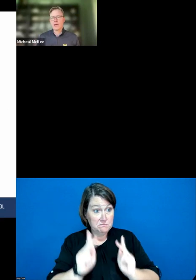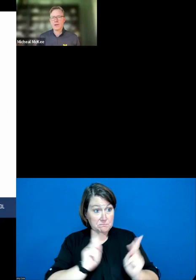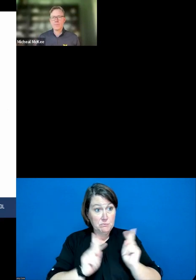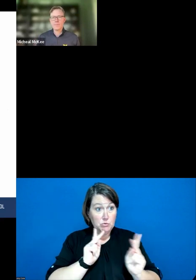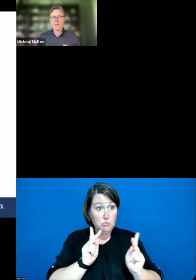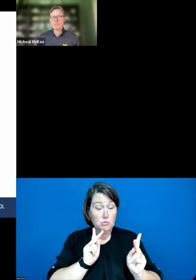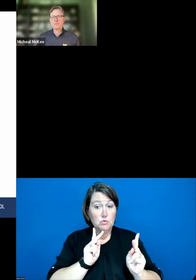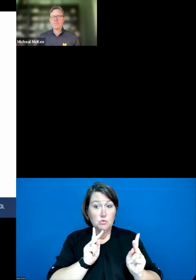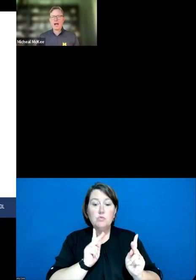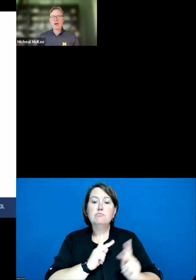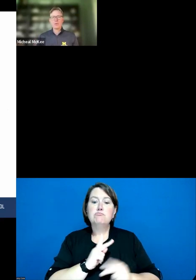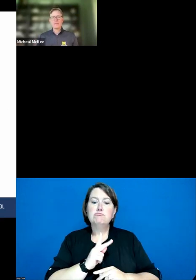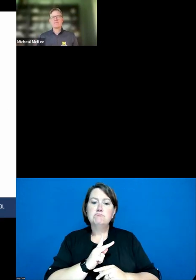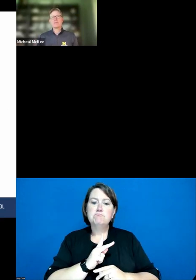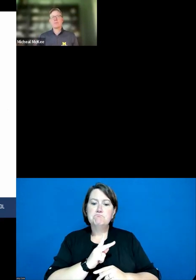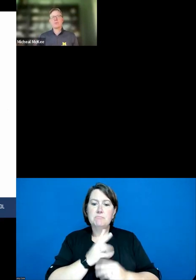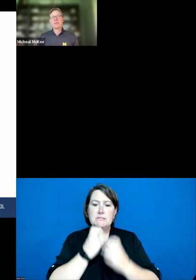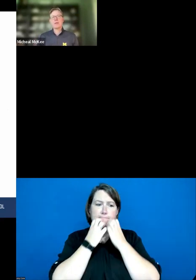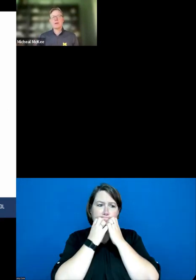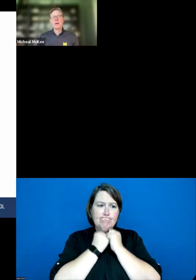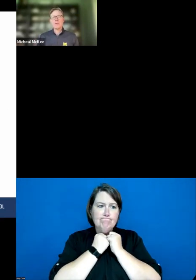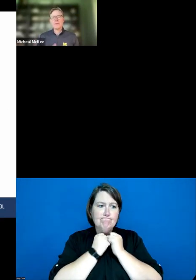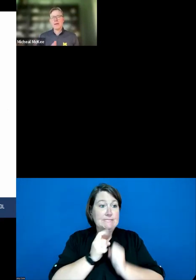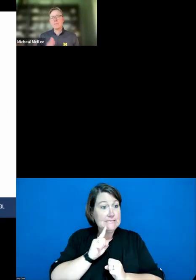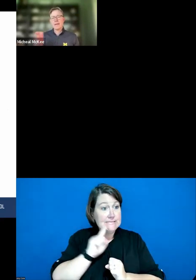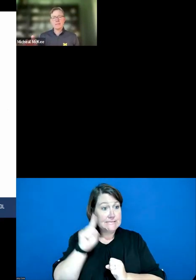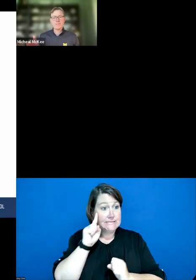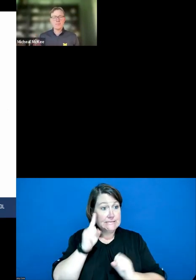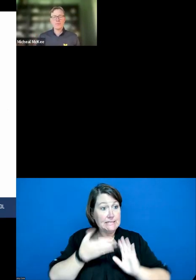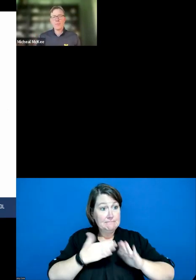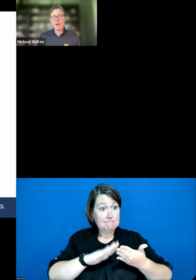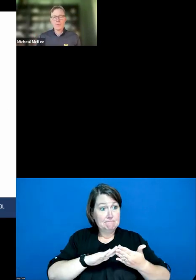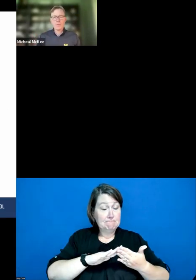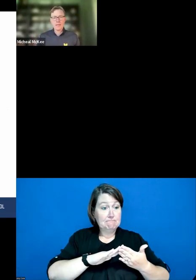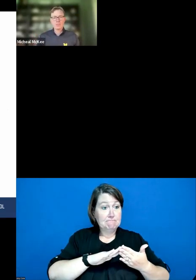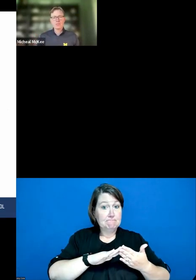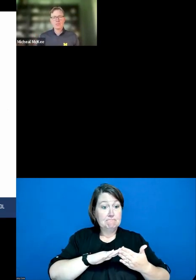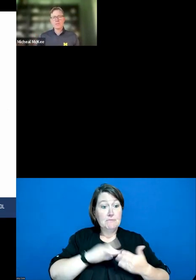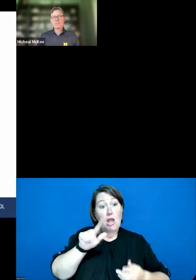obviously value the deaf community. That might differ from other patients that we